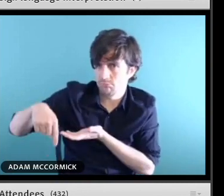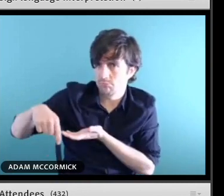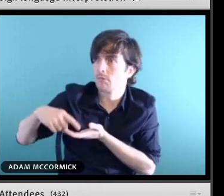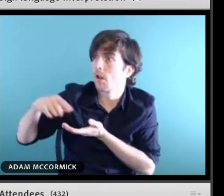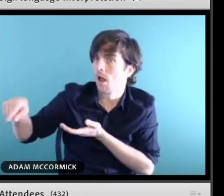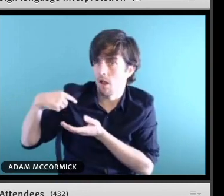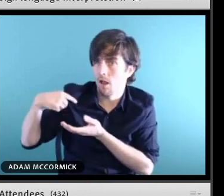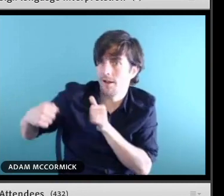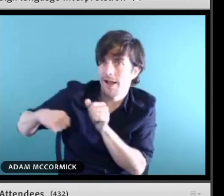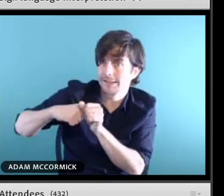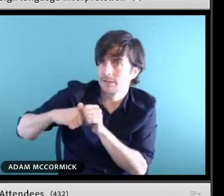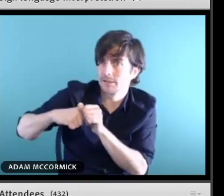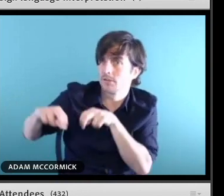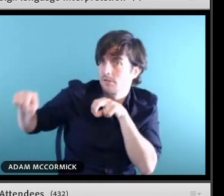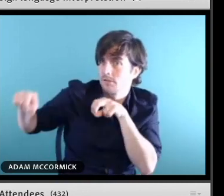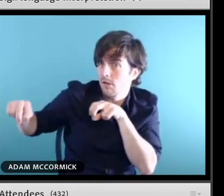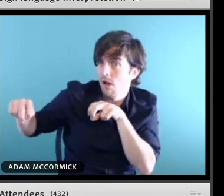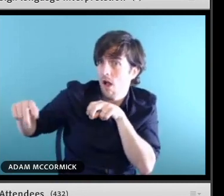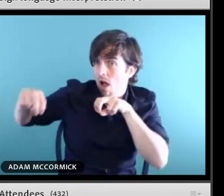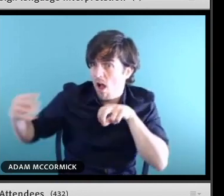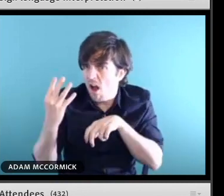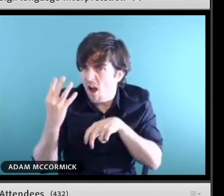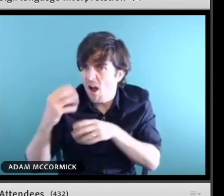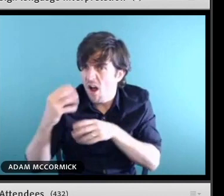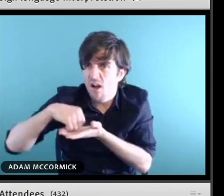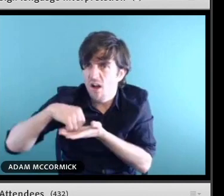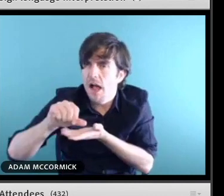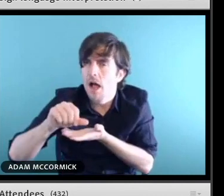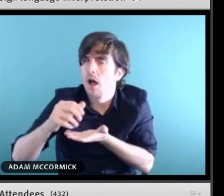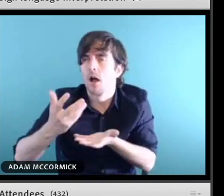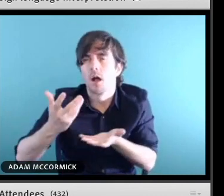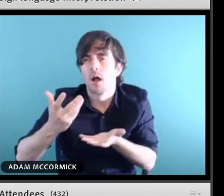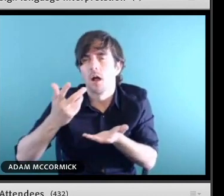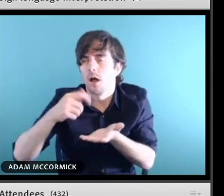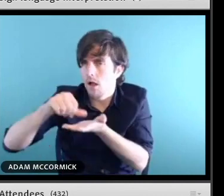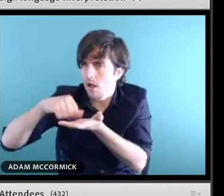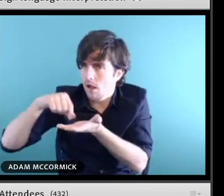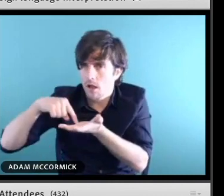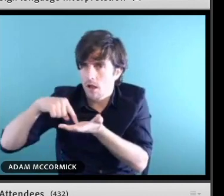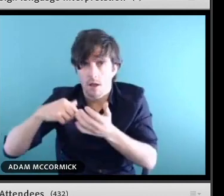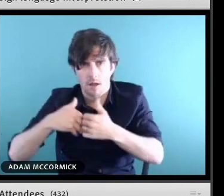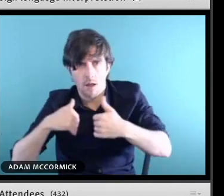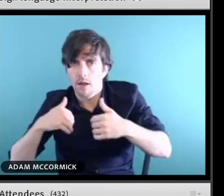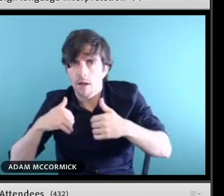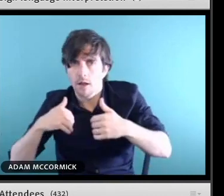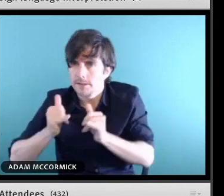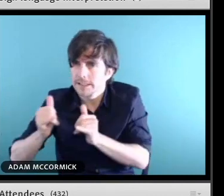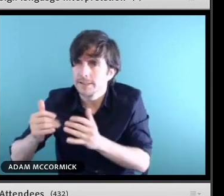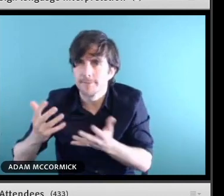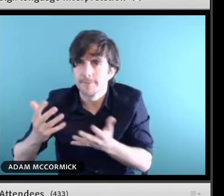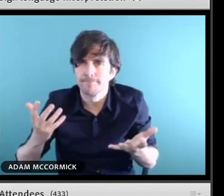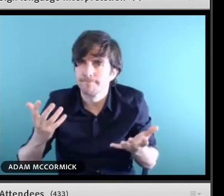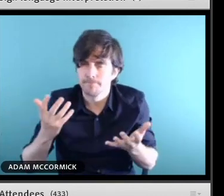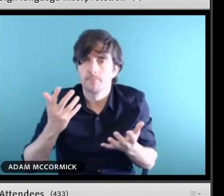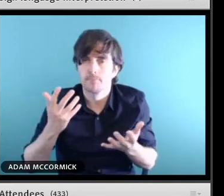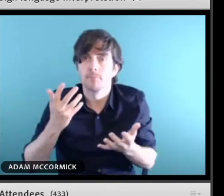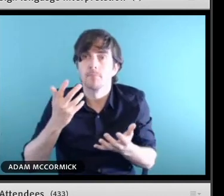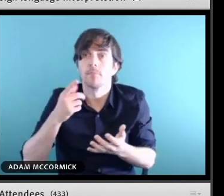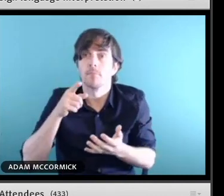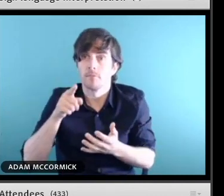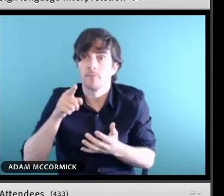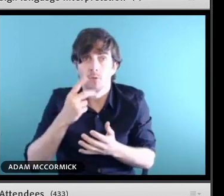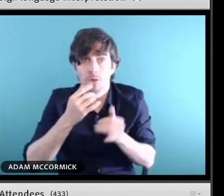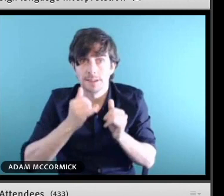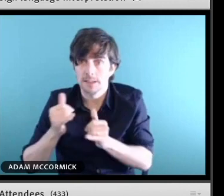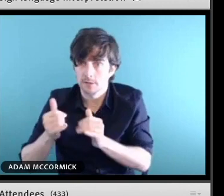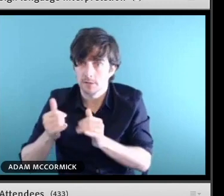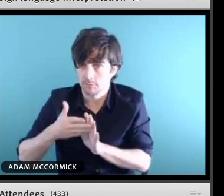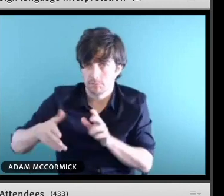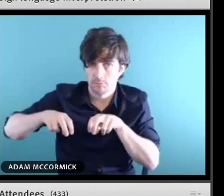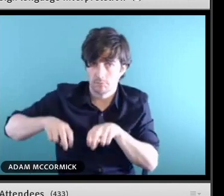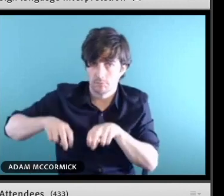The majority of them have educated and that means with this additional crisis, the economic